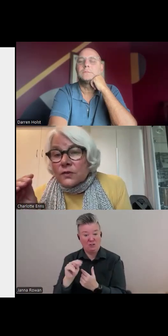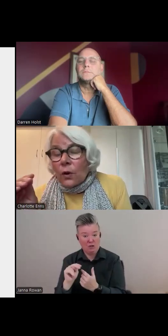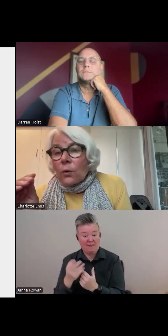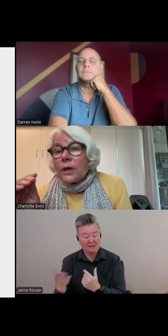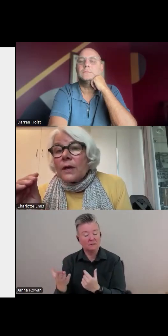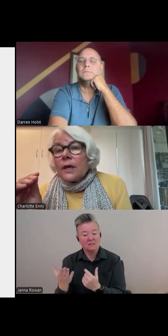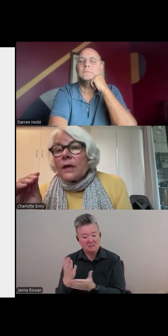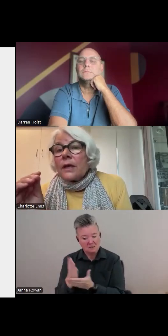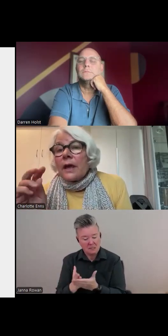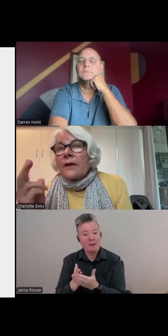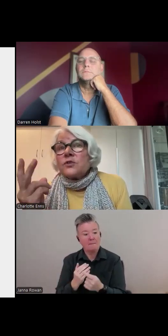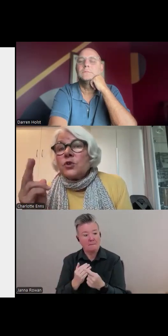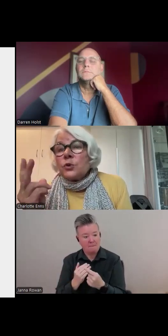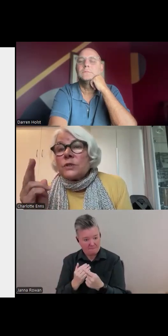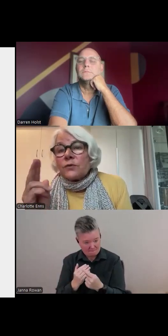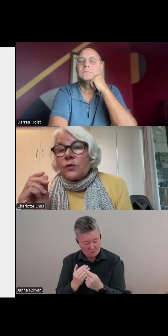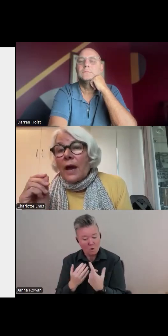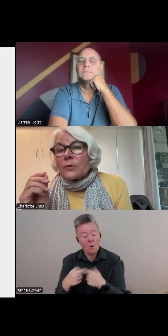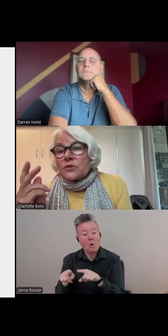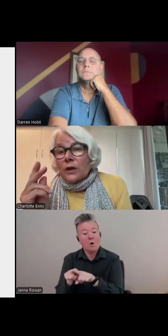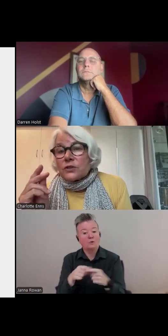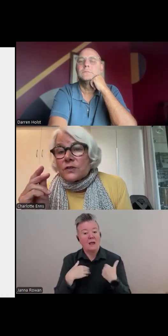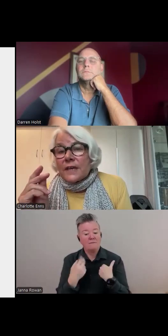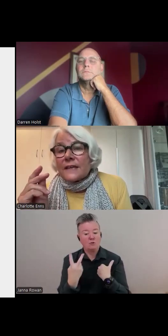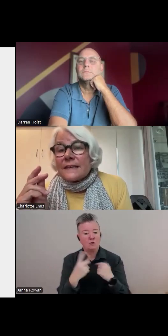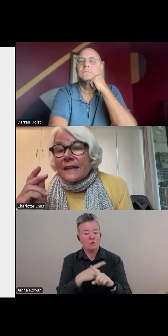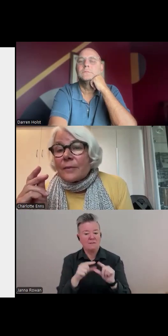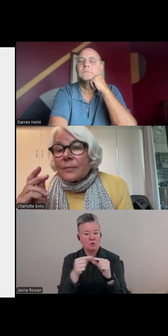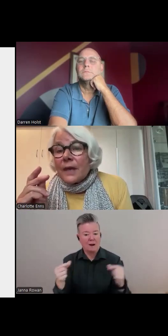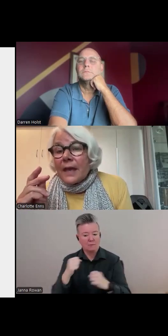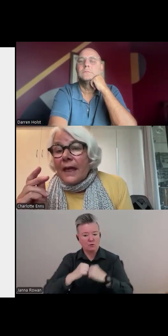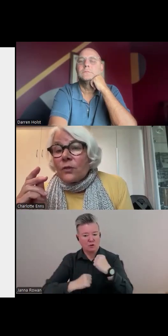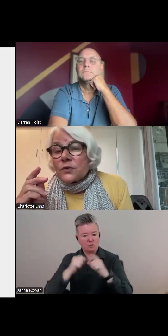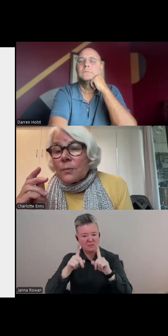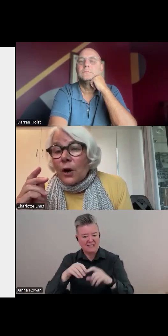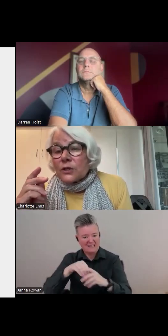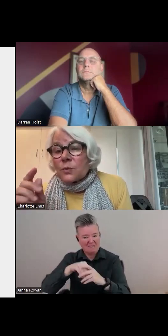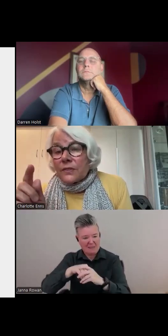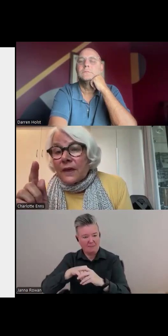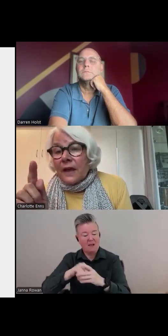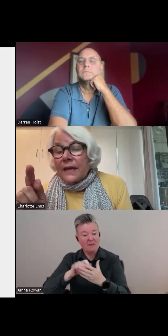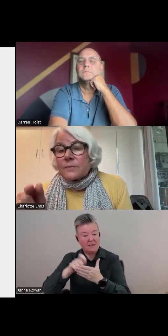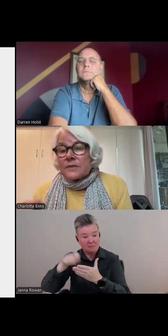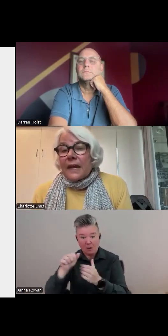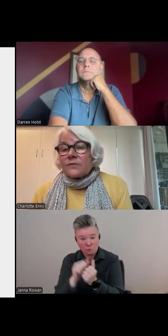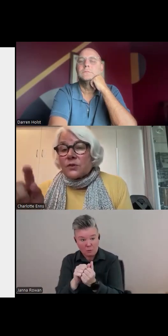are-are also-- have two different grammar structures tested in them. And those are marked with